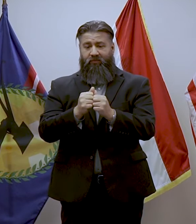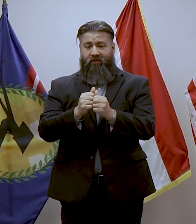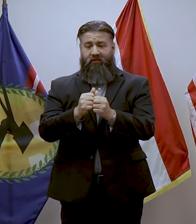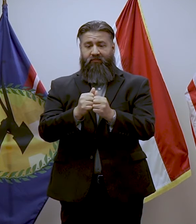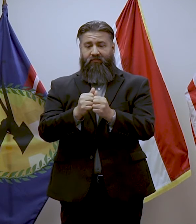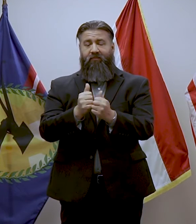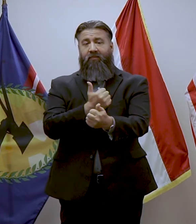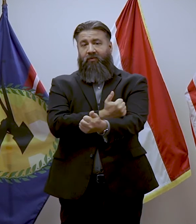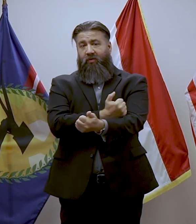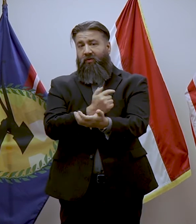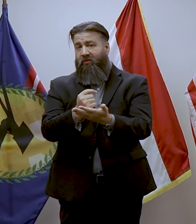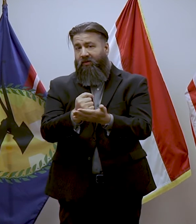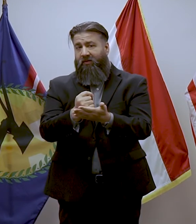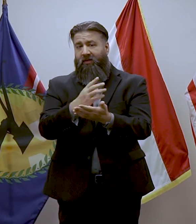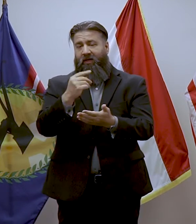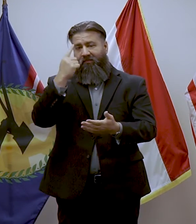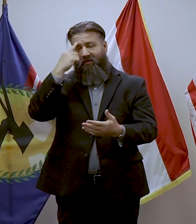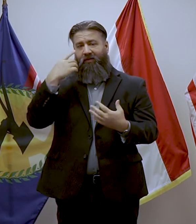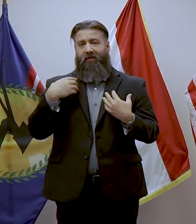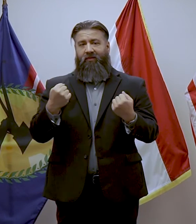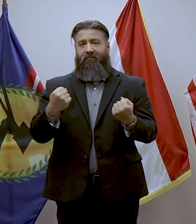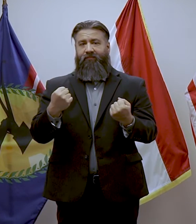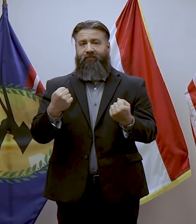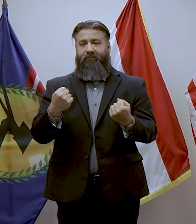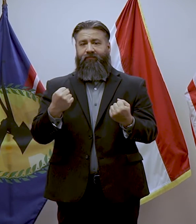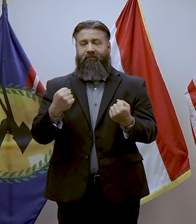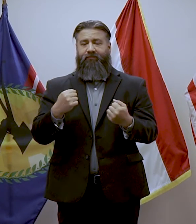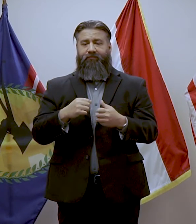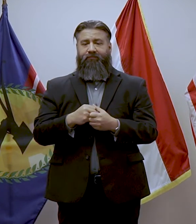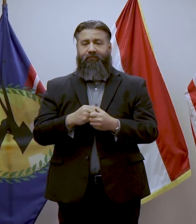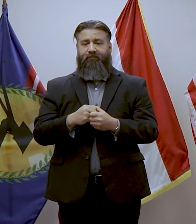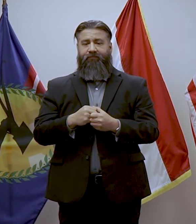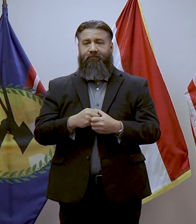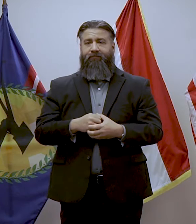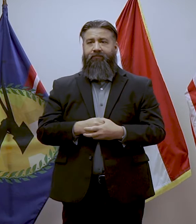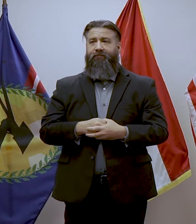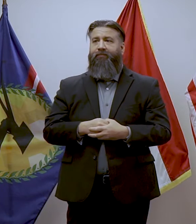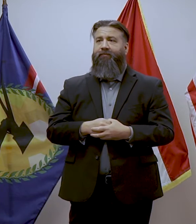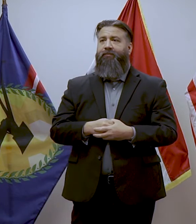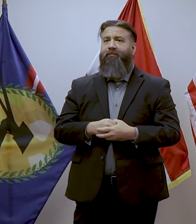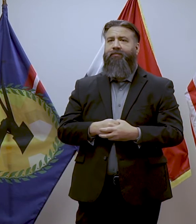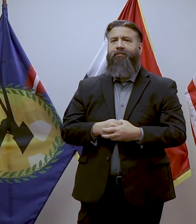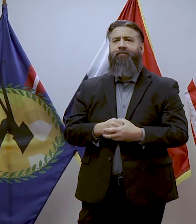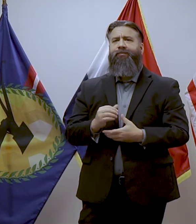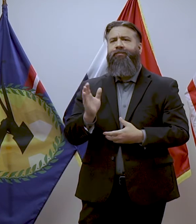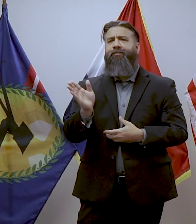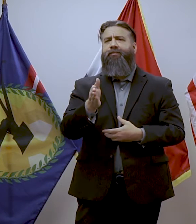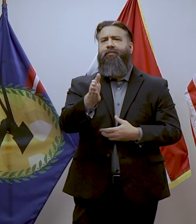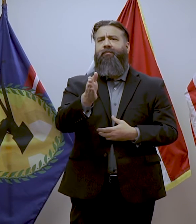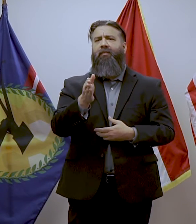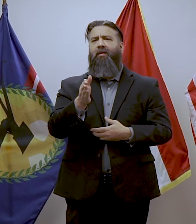And that certainly would would touch our residents who are unhoused. Dr. Page, good to recap what you said about the two camps.